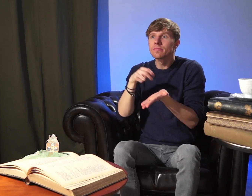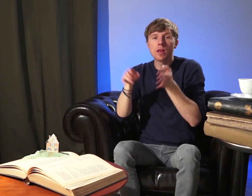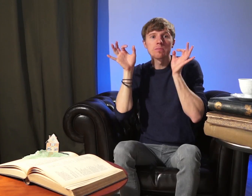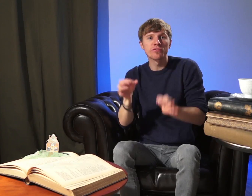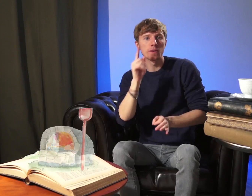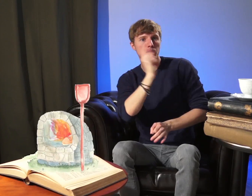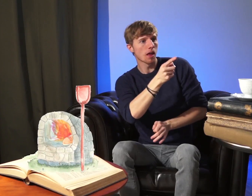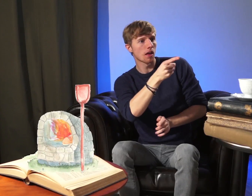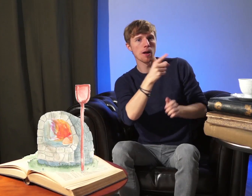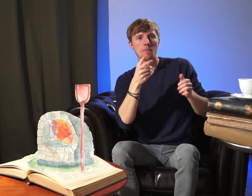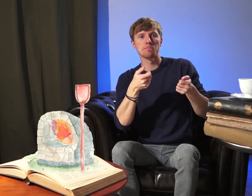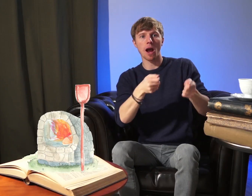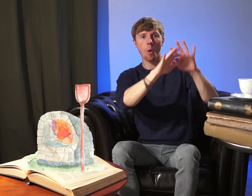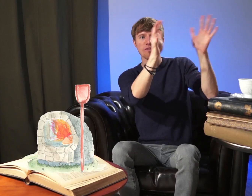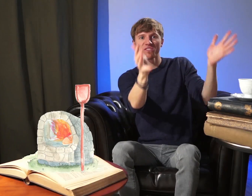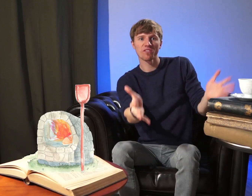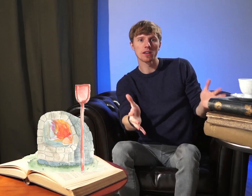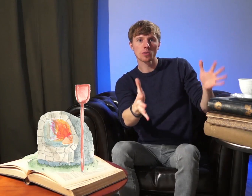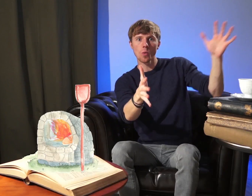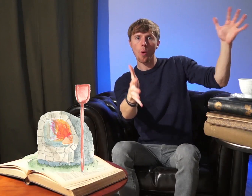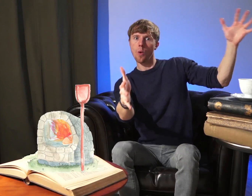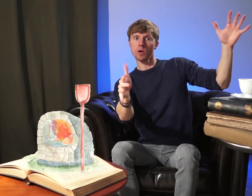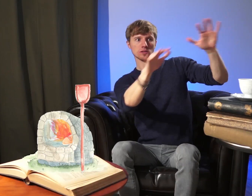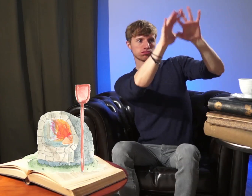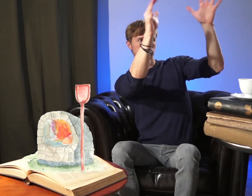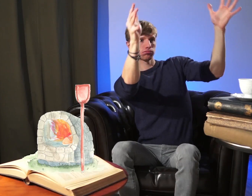After a short while she passed a huge oven.